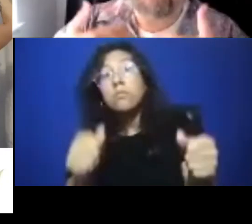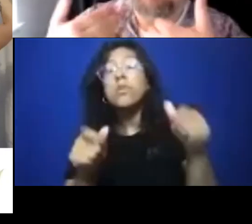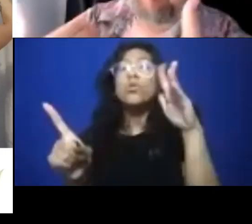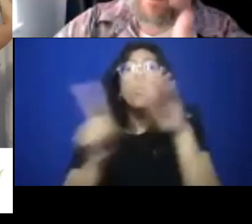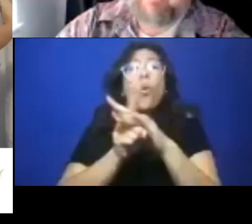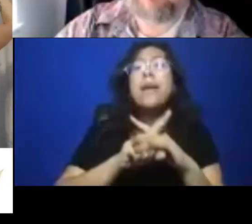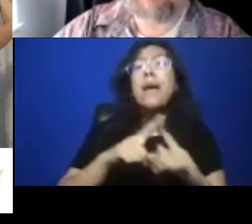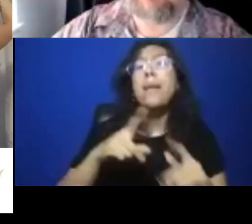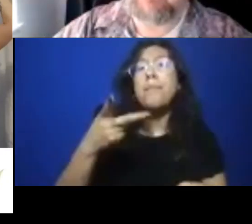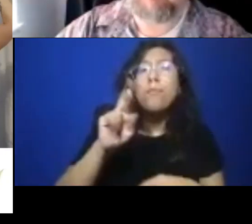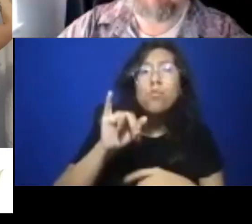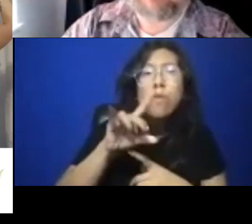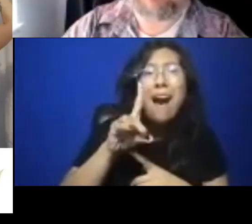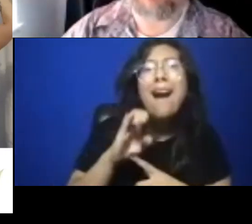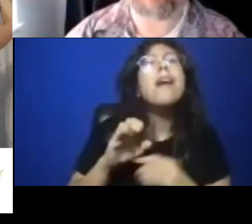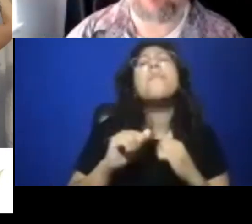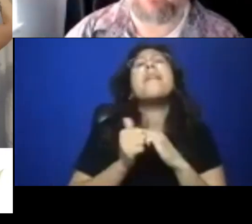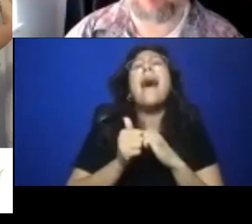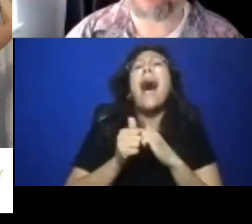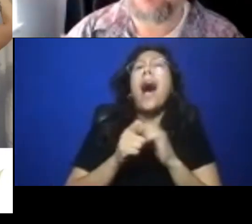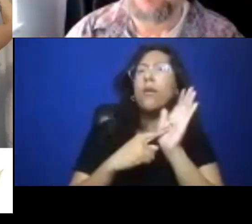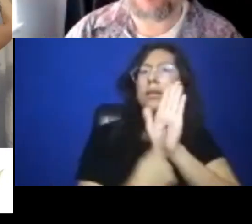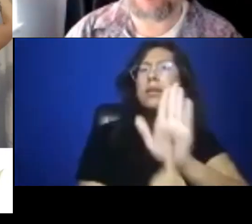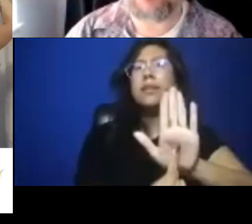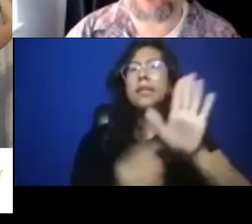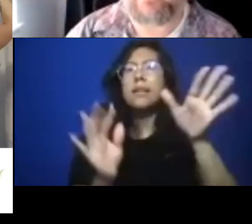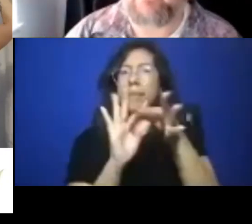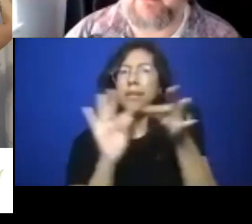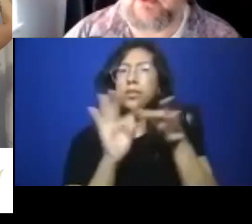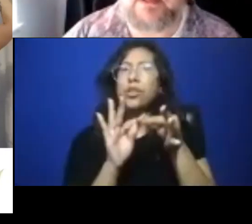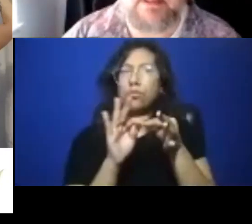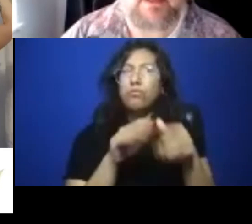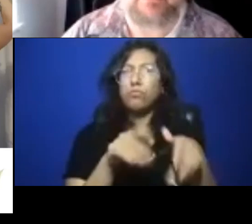but how do you get that message across to trans folks